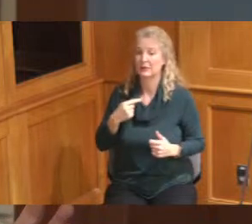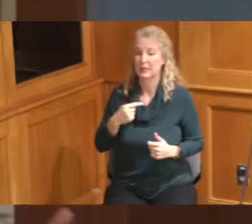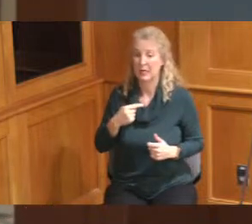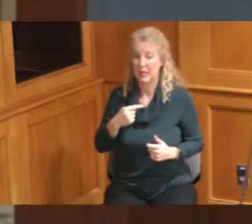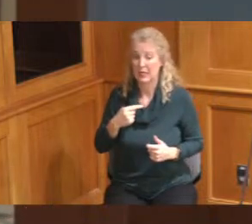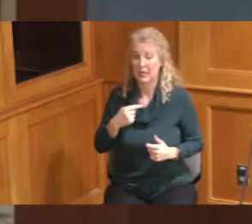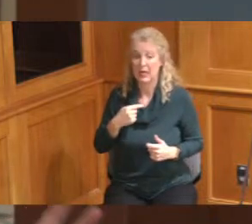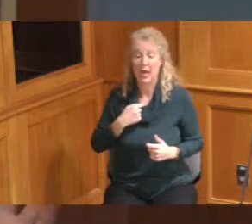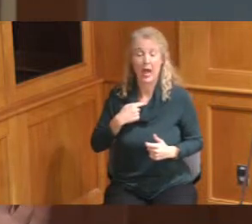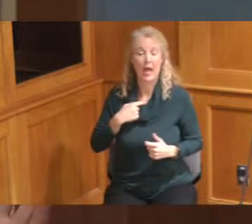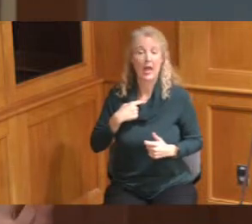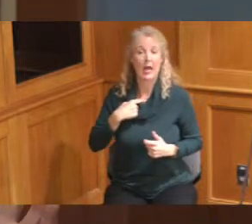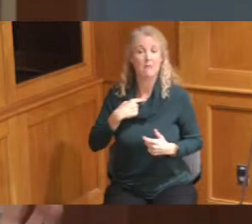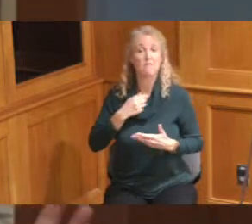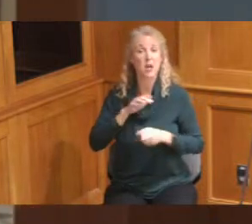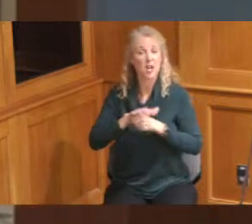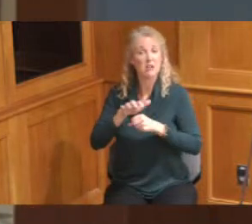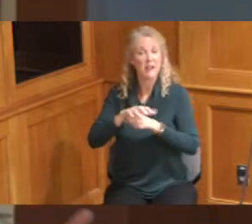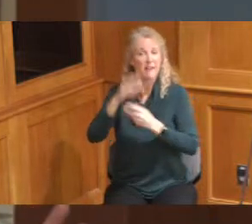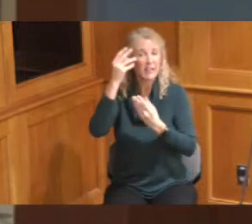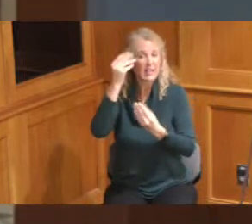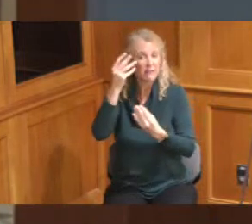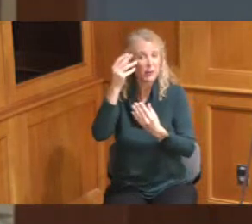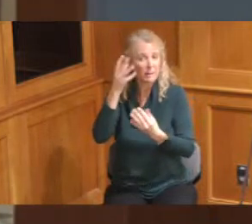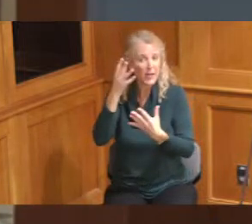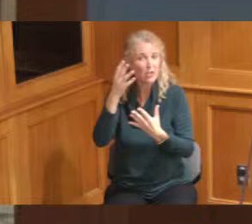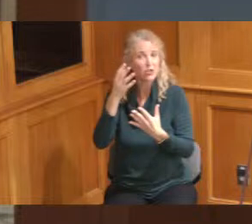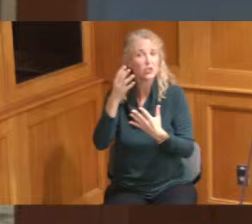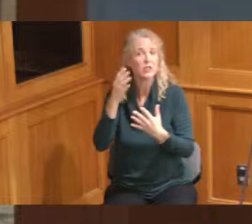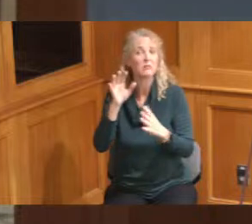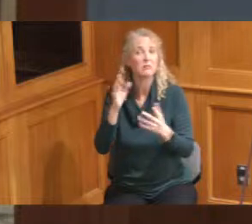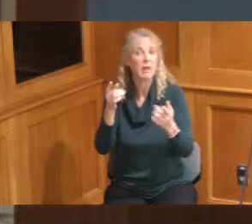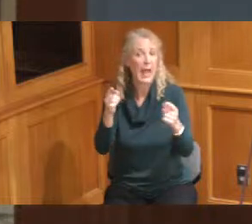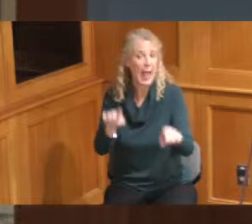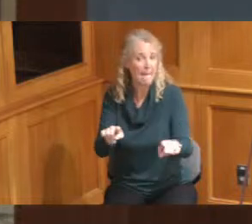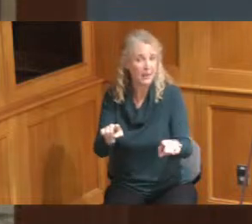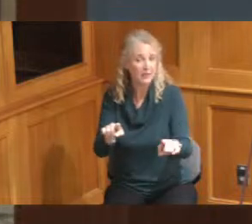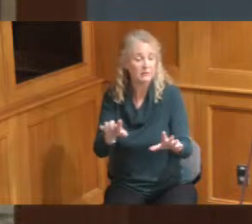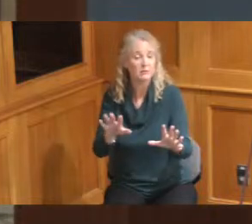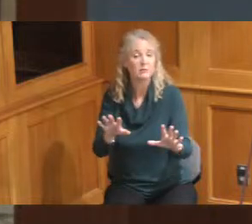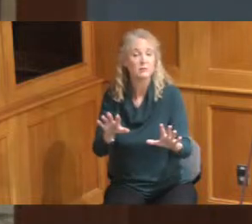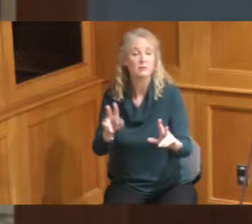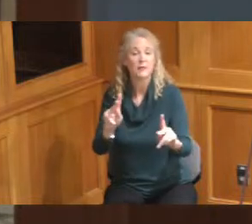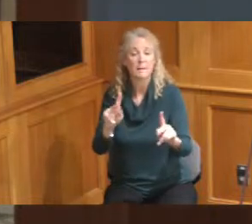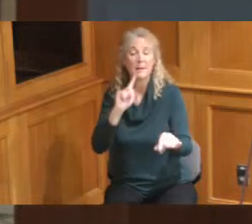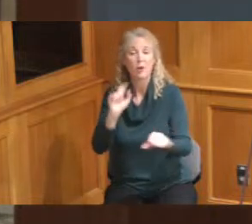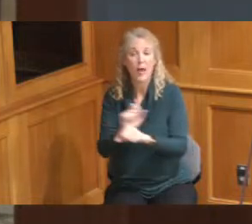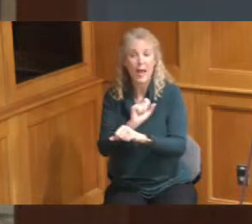usual I call it you know the slippery slide down my Hill because people actually paid attention